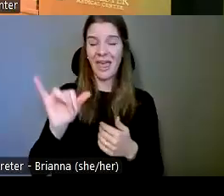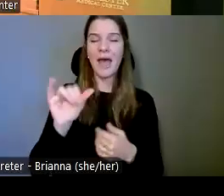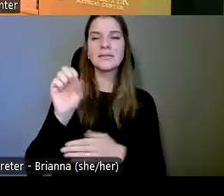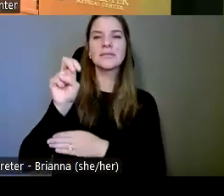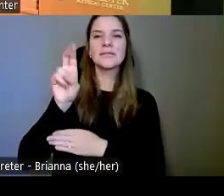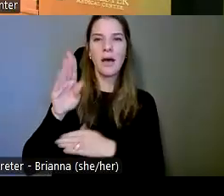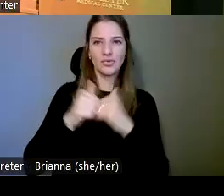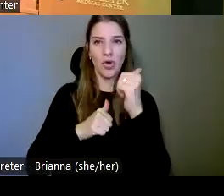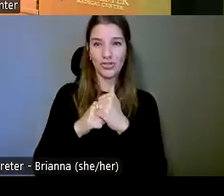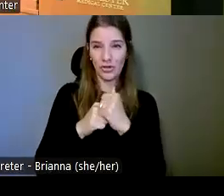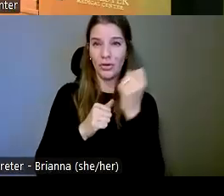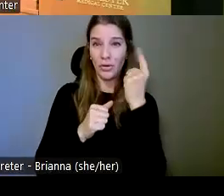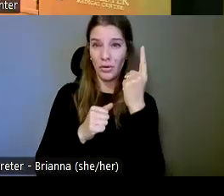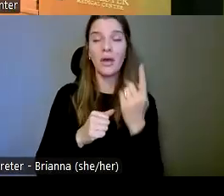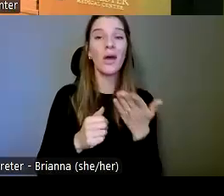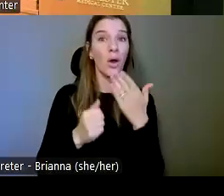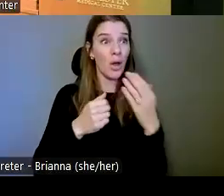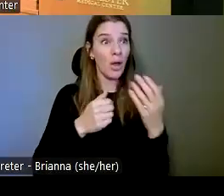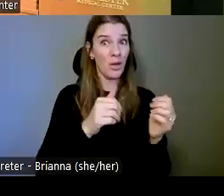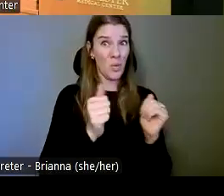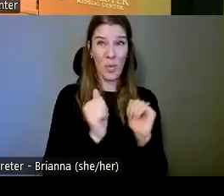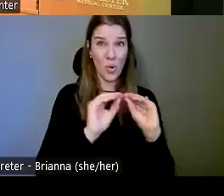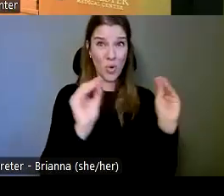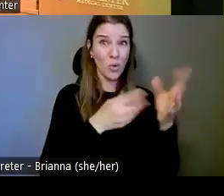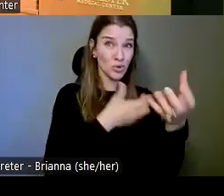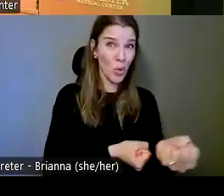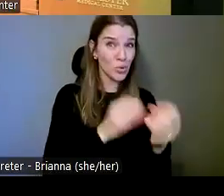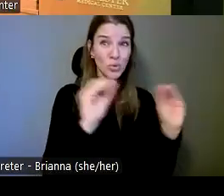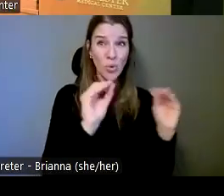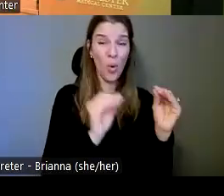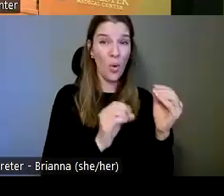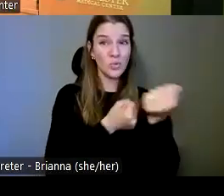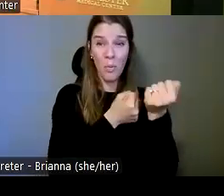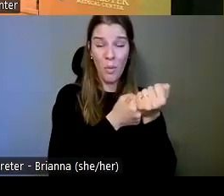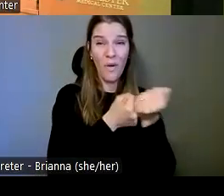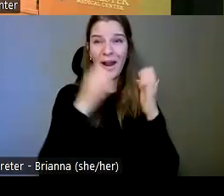trust and sort of relational support the education system doesn't work as well the health care system